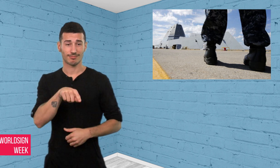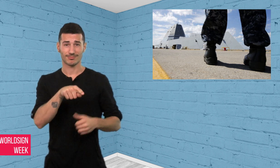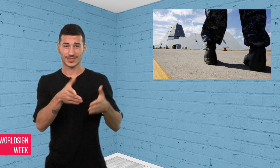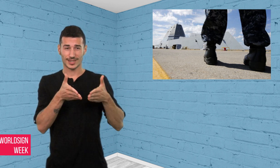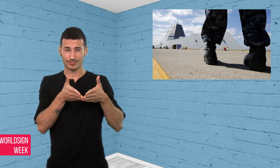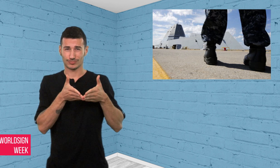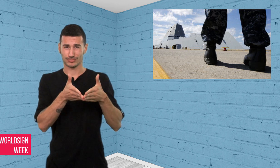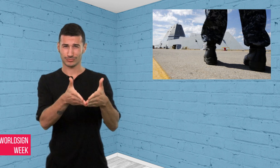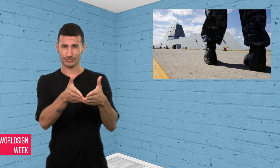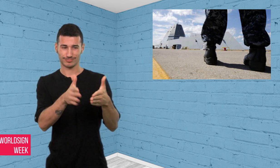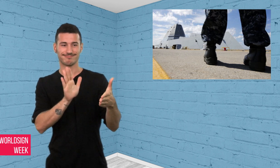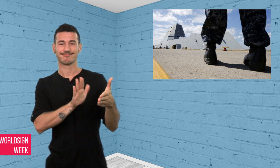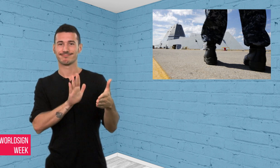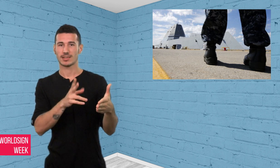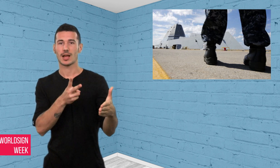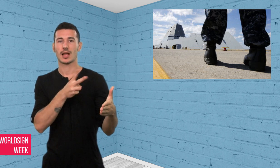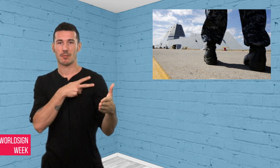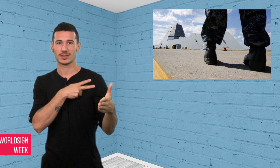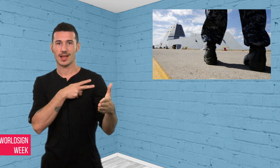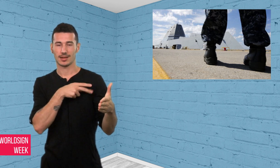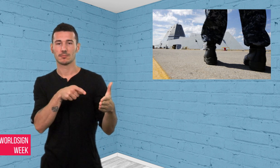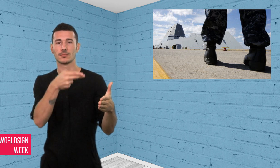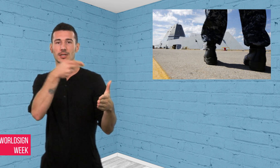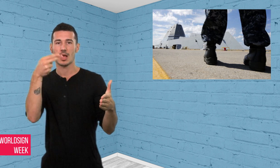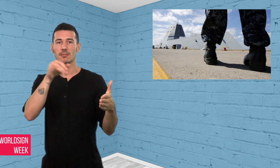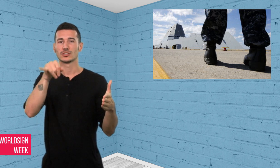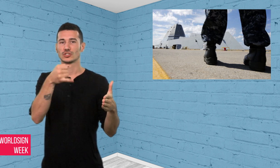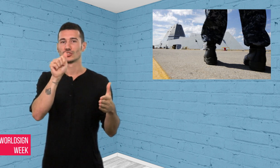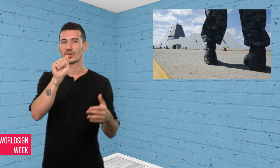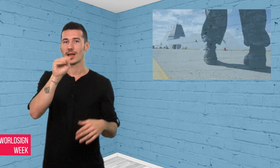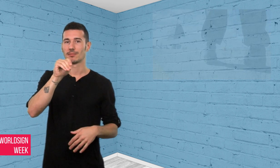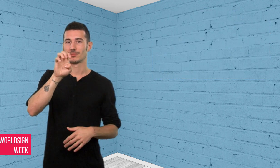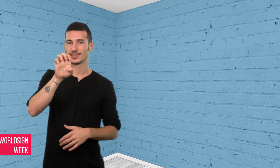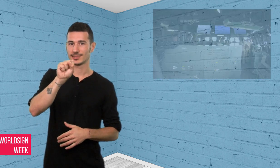The ship’s Captain name is James Kirk.